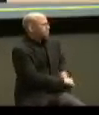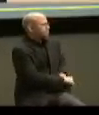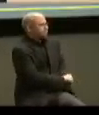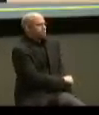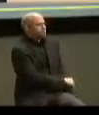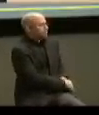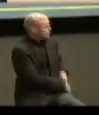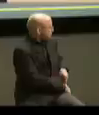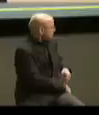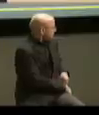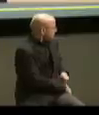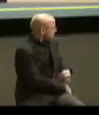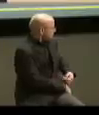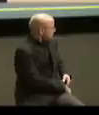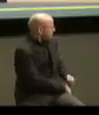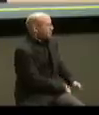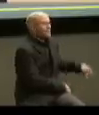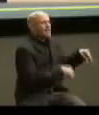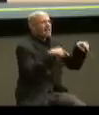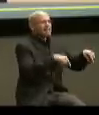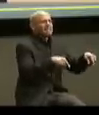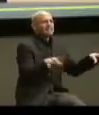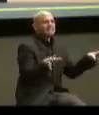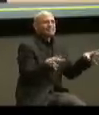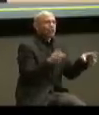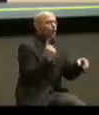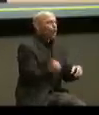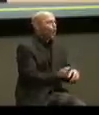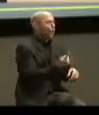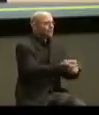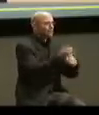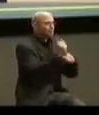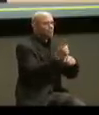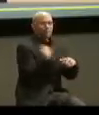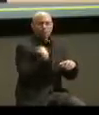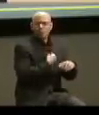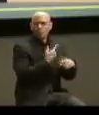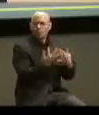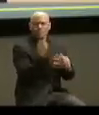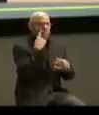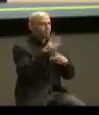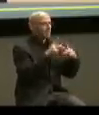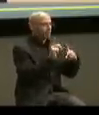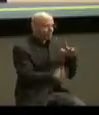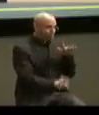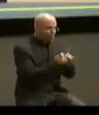ENGAGE WITH US. I THINK THIS IS ALWAYS THE MOMENT WE ARE WAITING FOR FOLKS